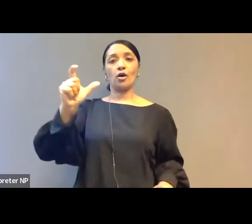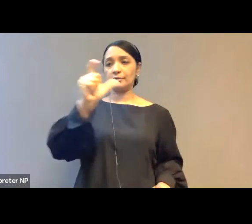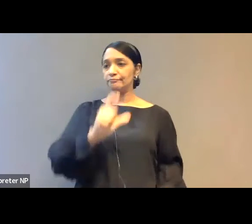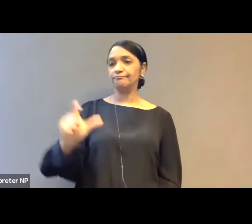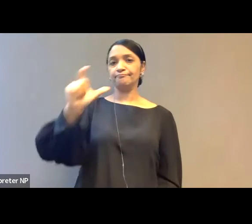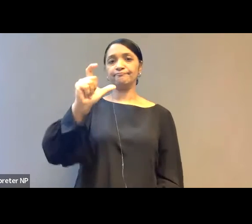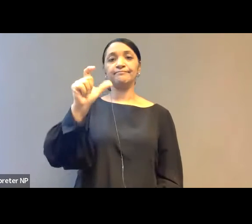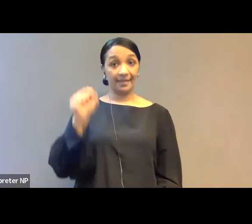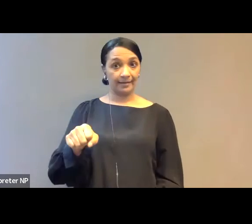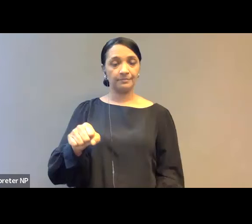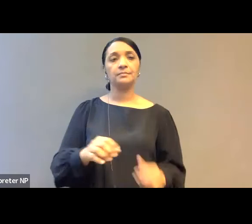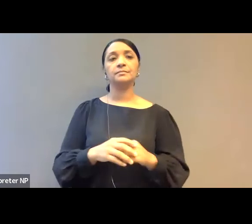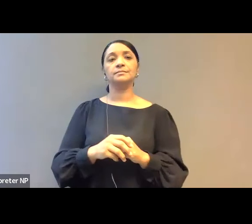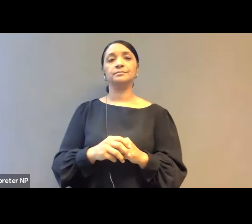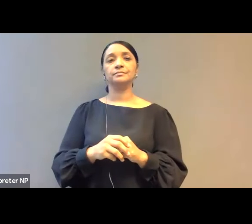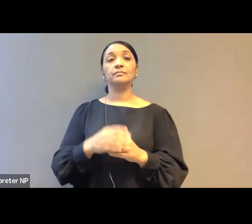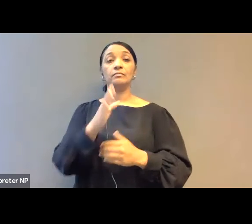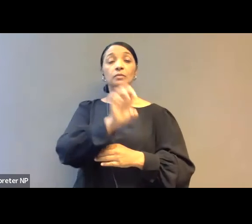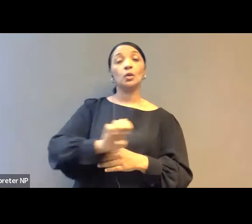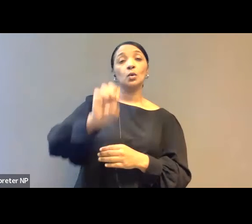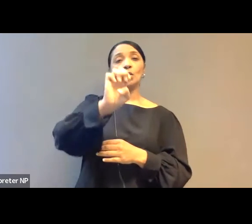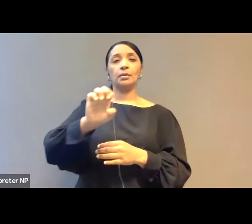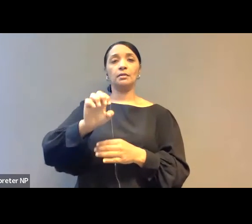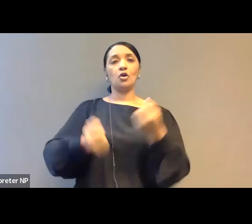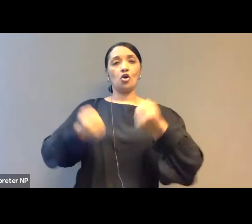For the European Parking Card, in addition to these details,